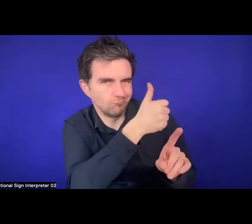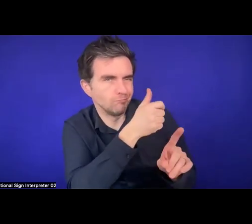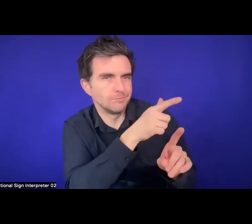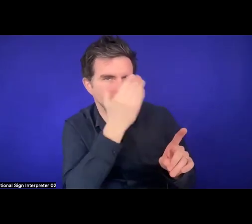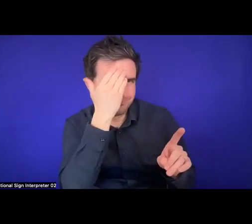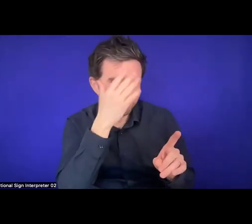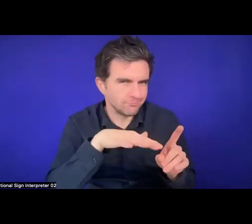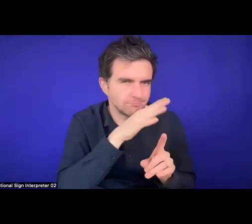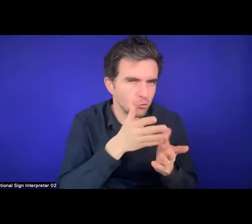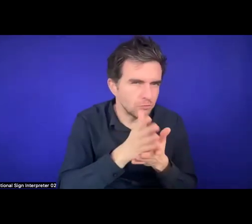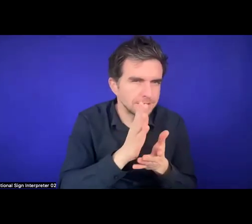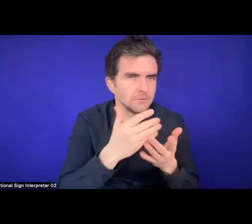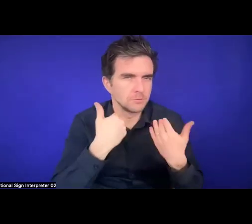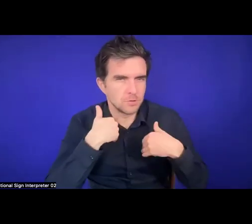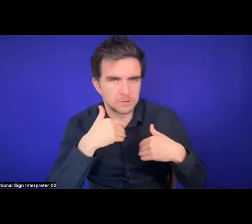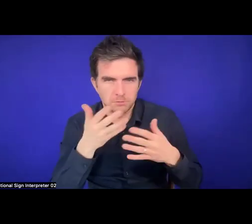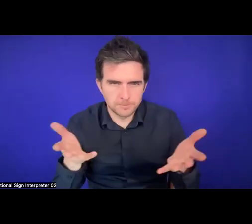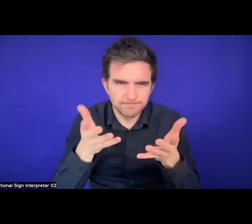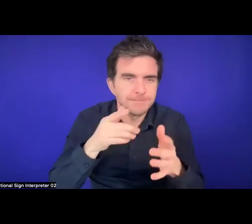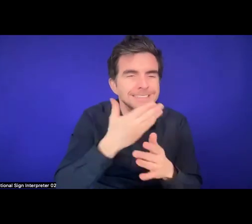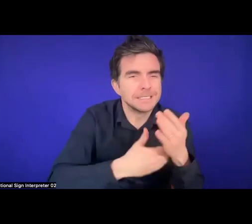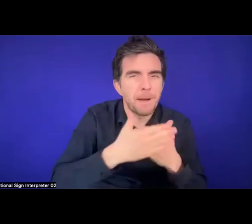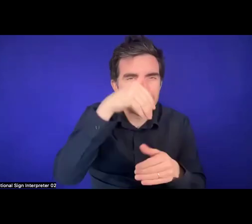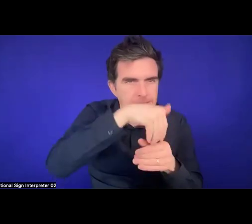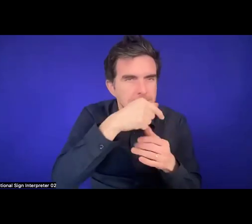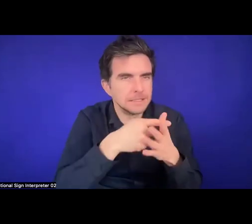Europe which I don't have, and I thought this might be helpful to identify people who